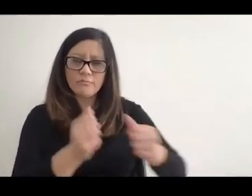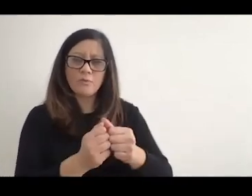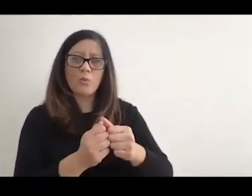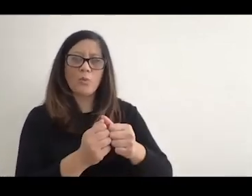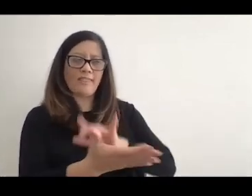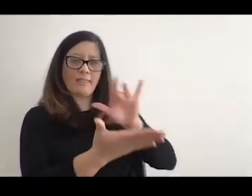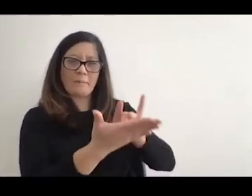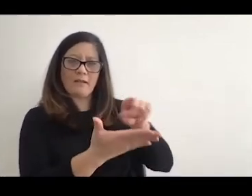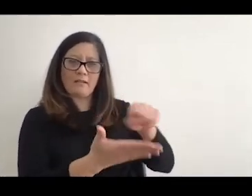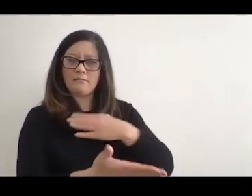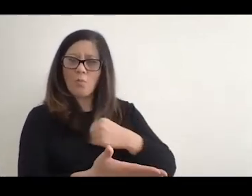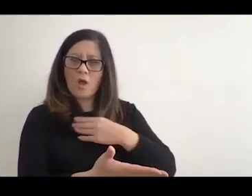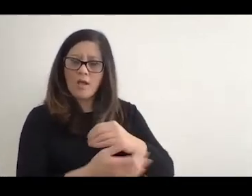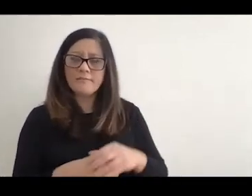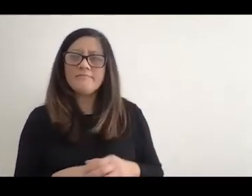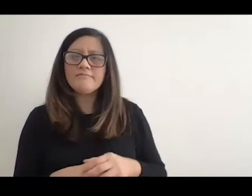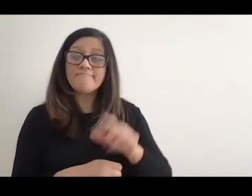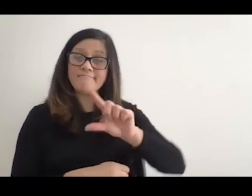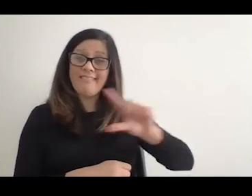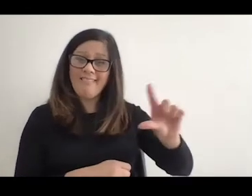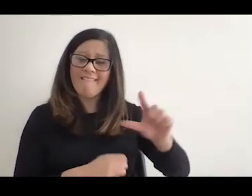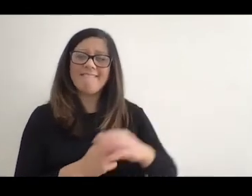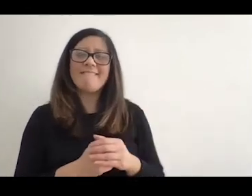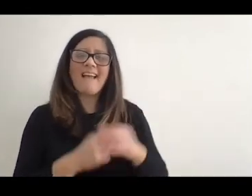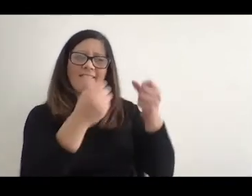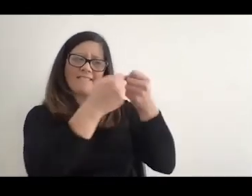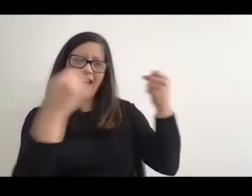and there is a refrigerator to my left as